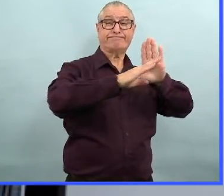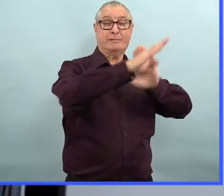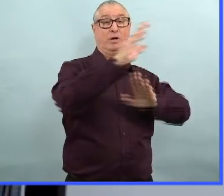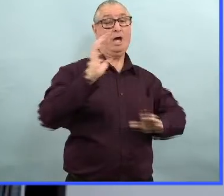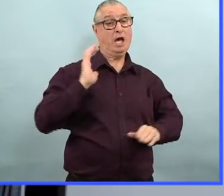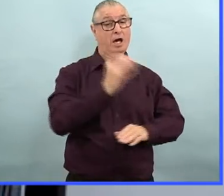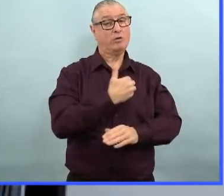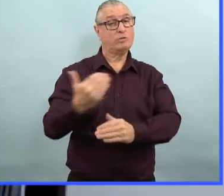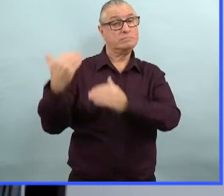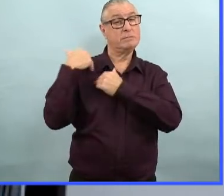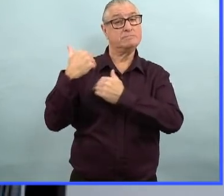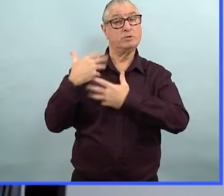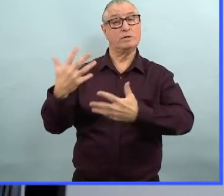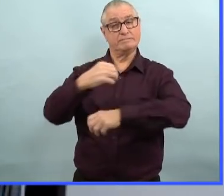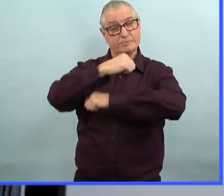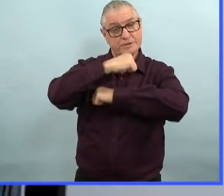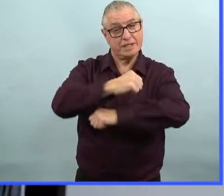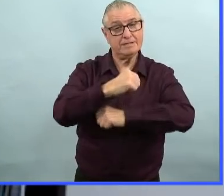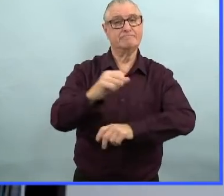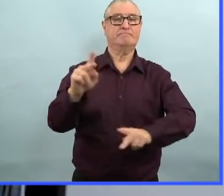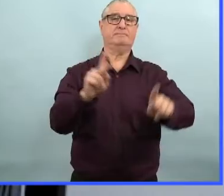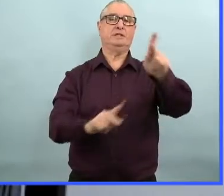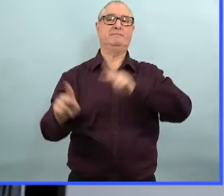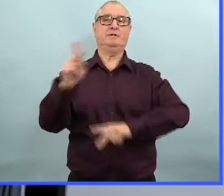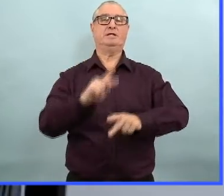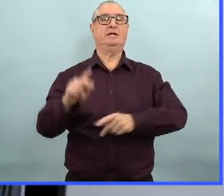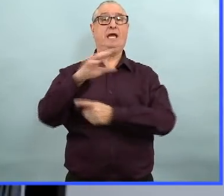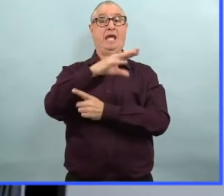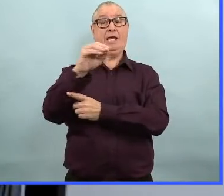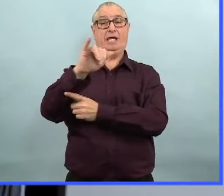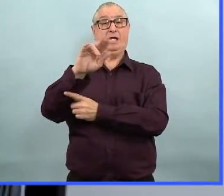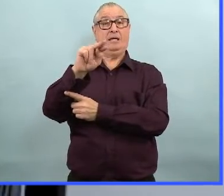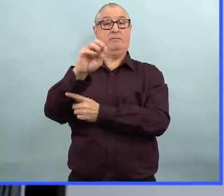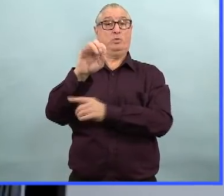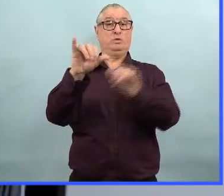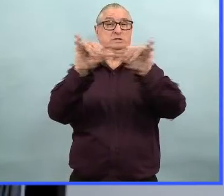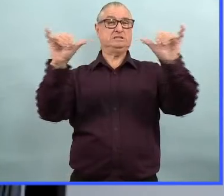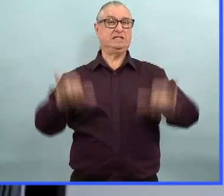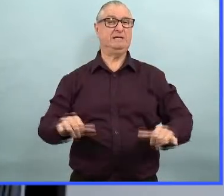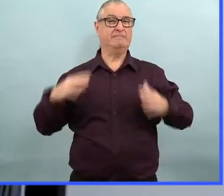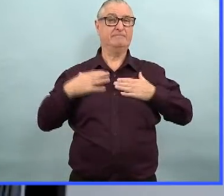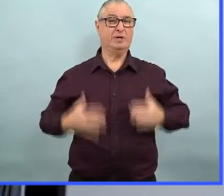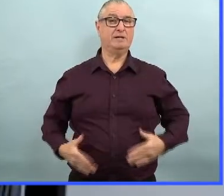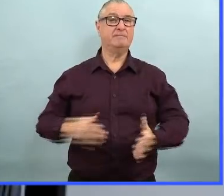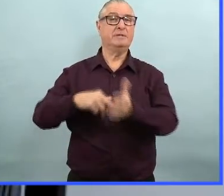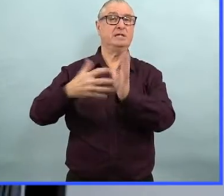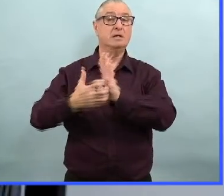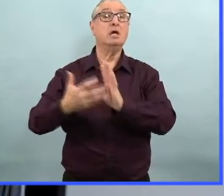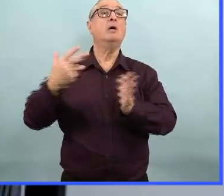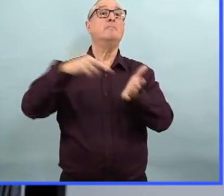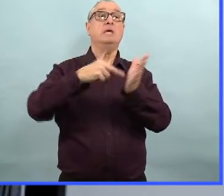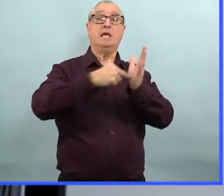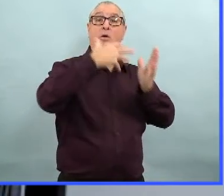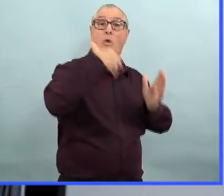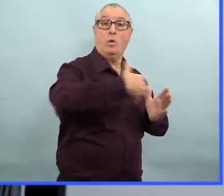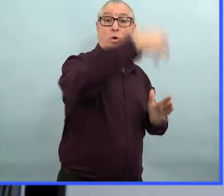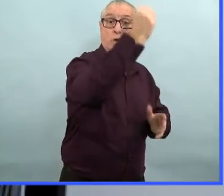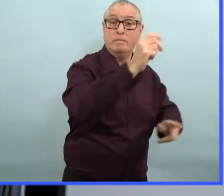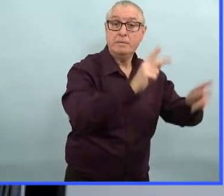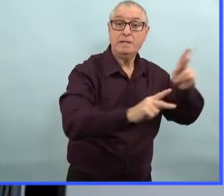in our communities these are mainly elderly people people with immune compromising conditions